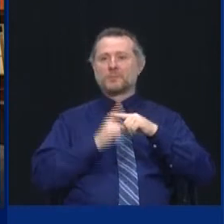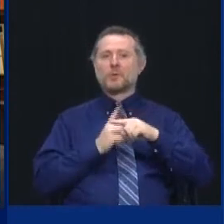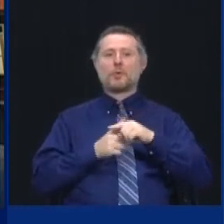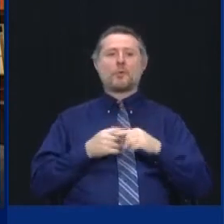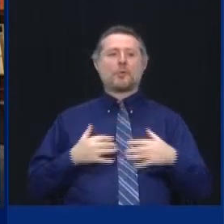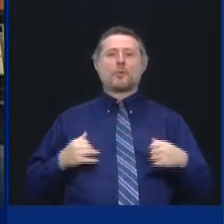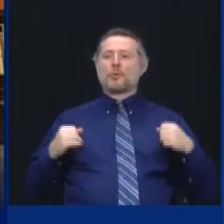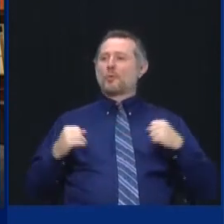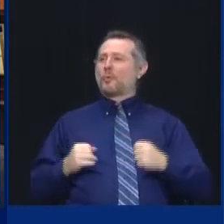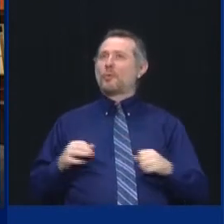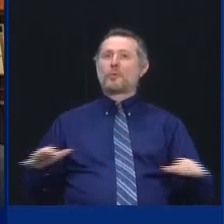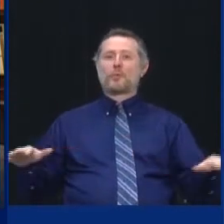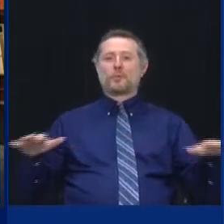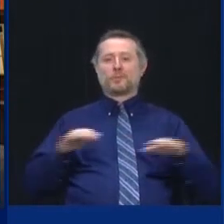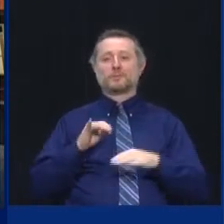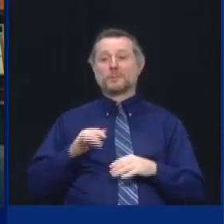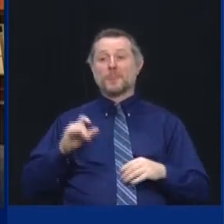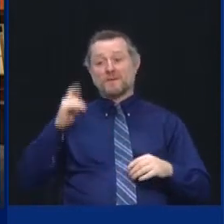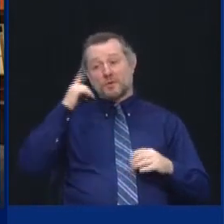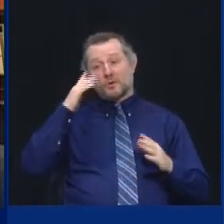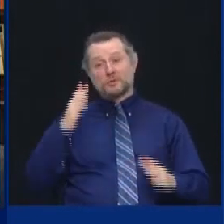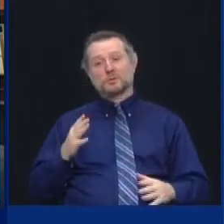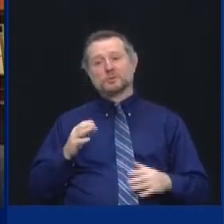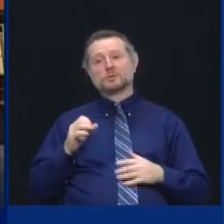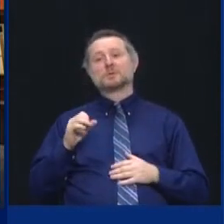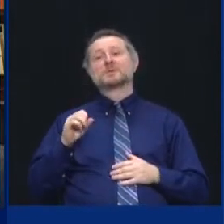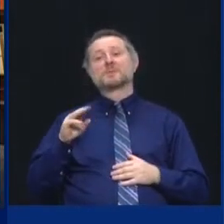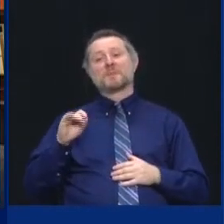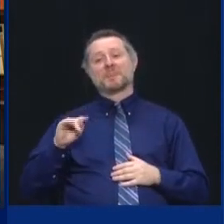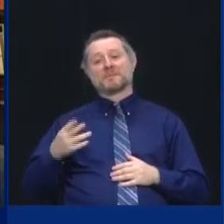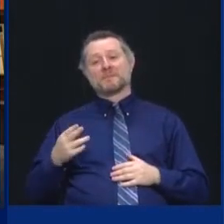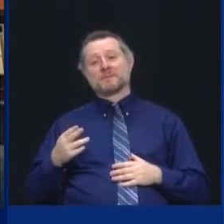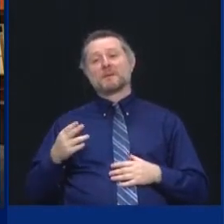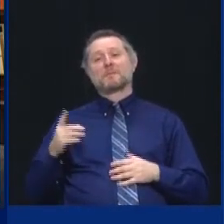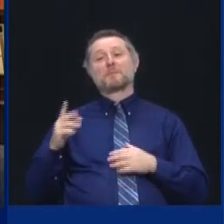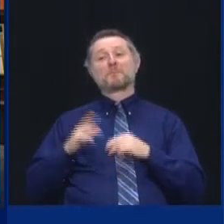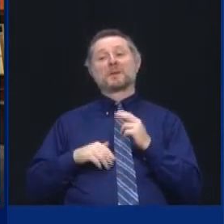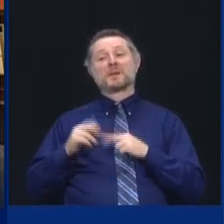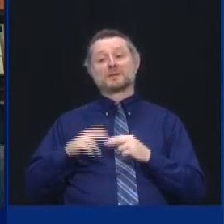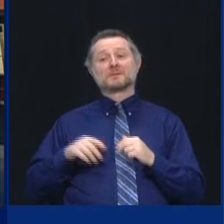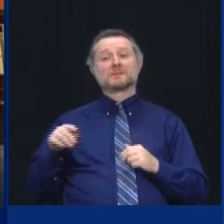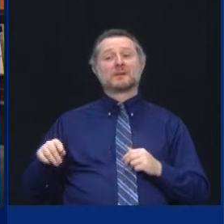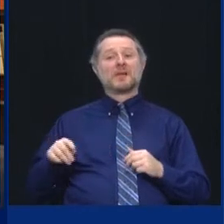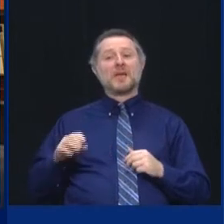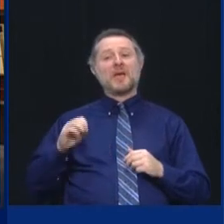LET'S BUILD SOMETHING THAT INSPIRES AND SHOWS HOPE.